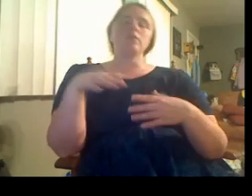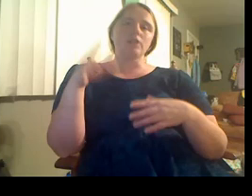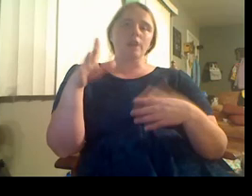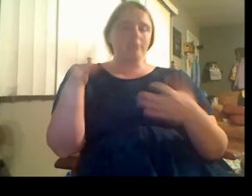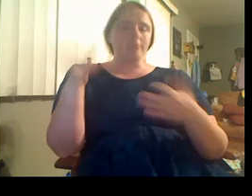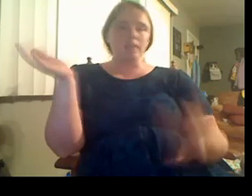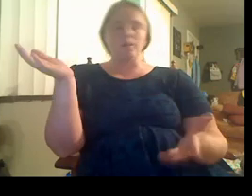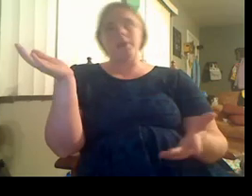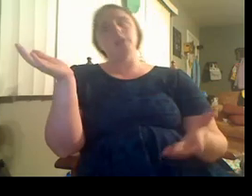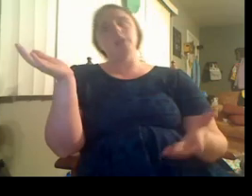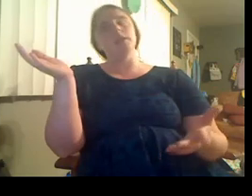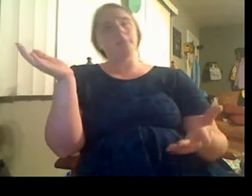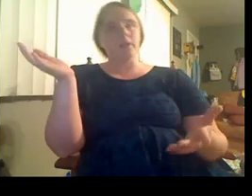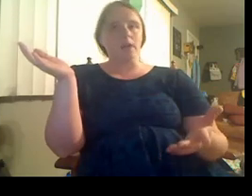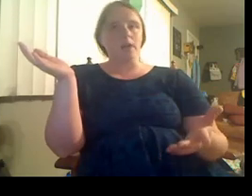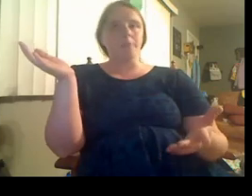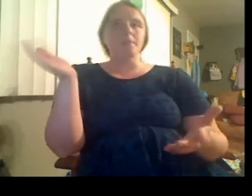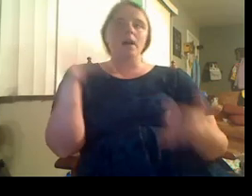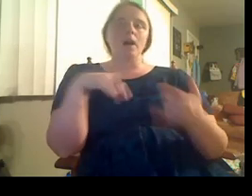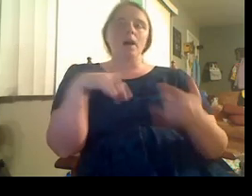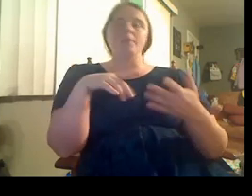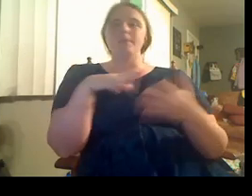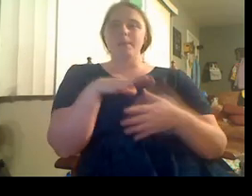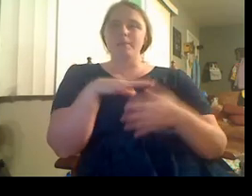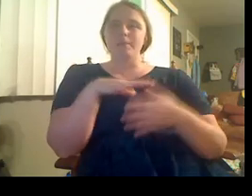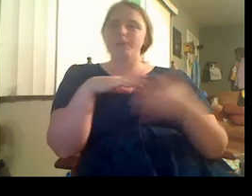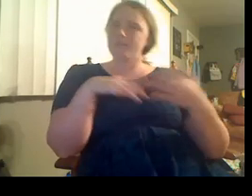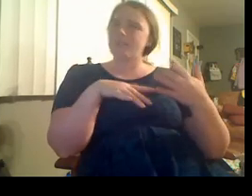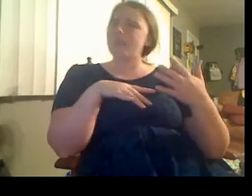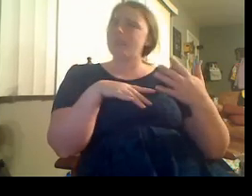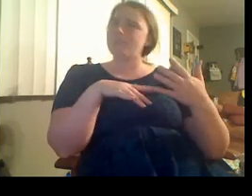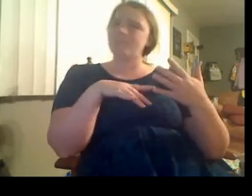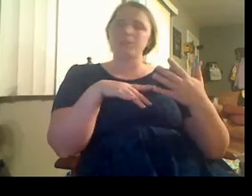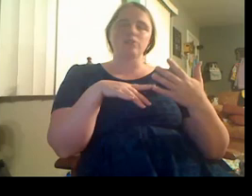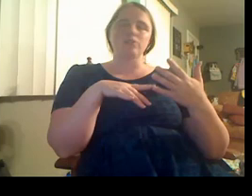So like tri Valley selpa in the Bay Area is made up of I believe like five different districts.